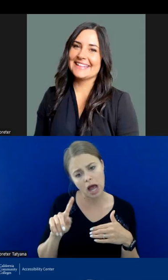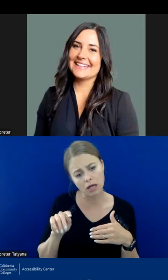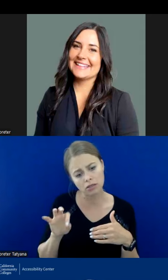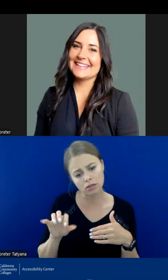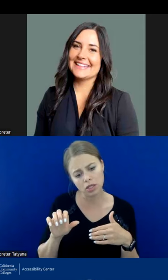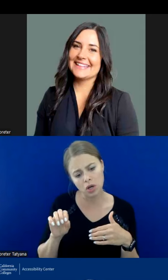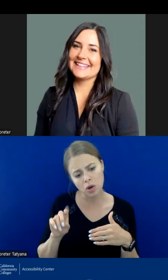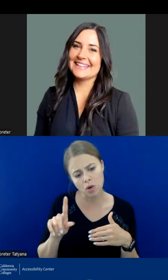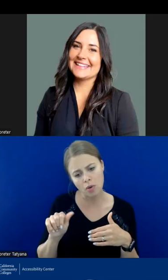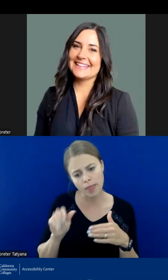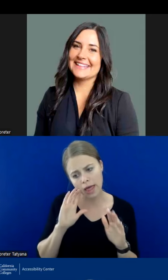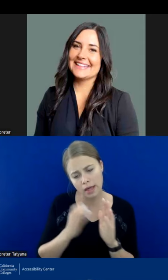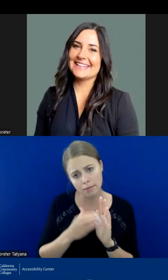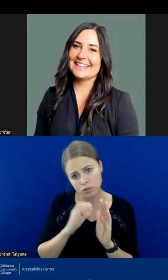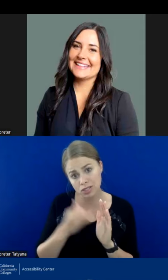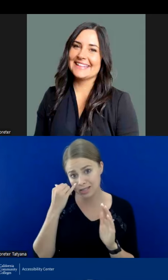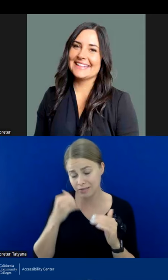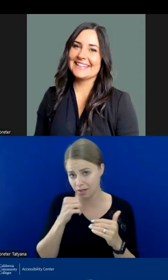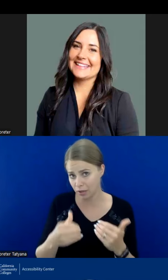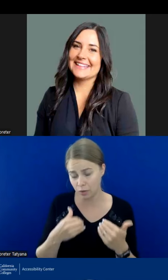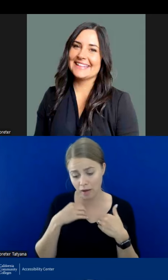So if I do not have alternative images,